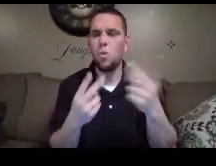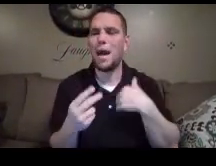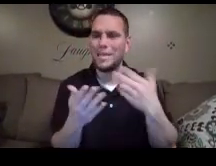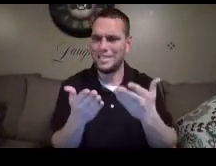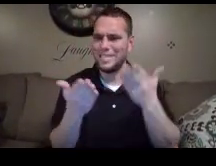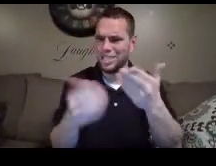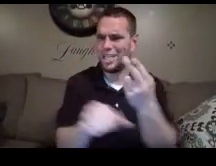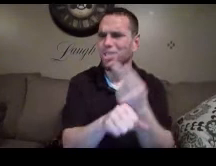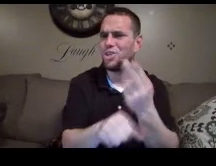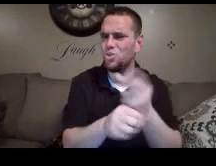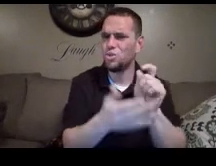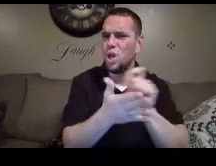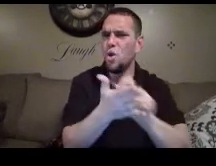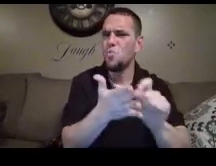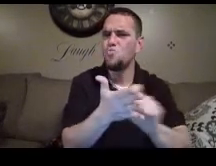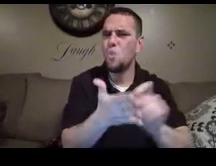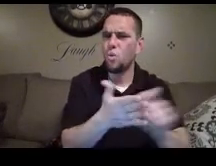people have those. Oftentimes if you've